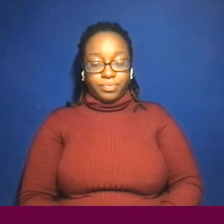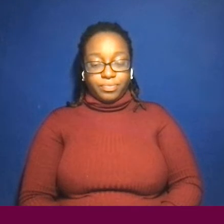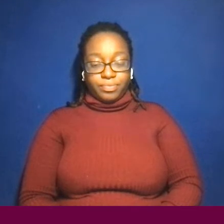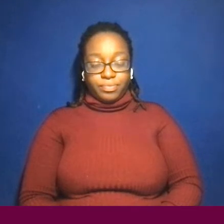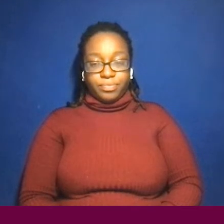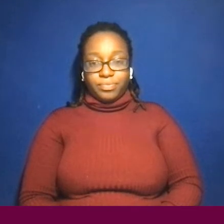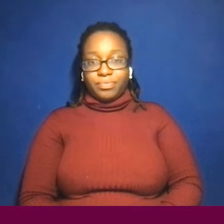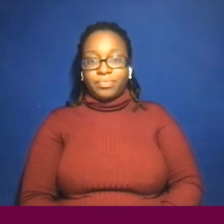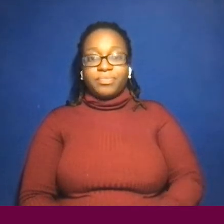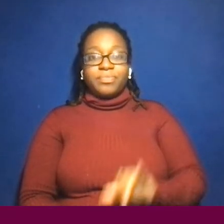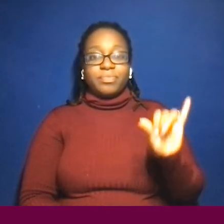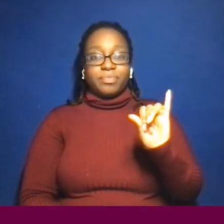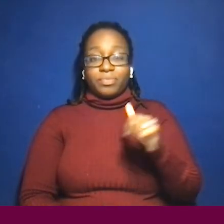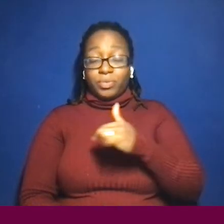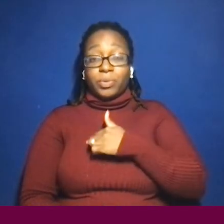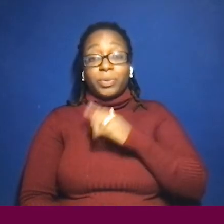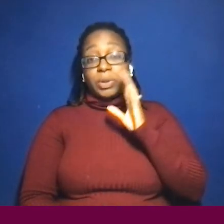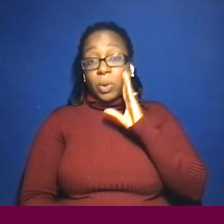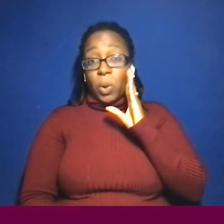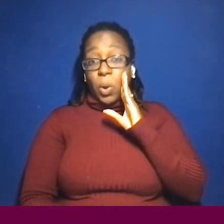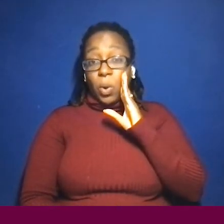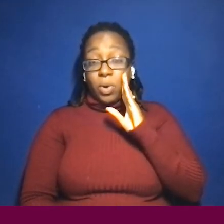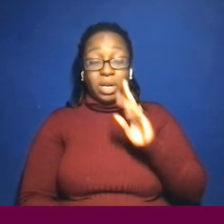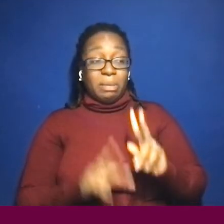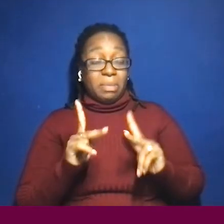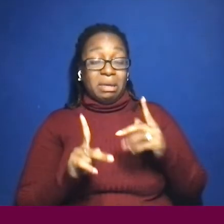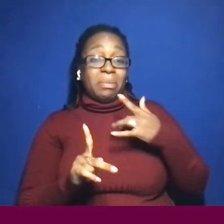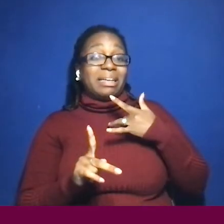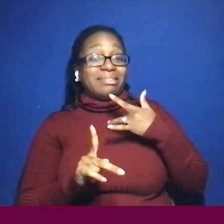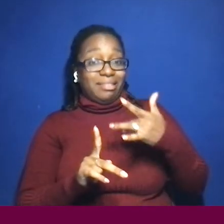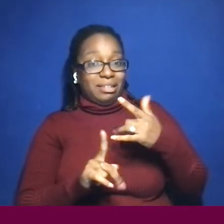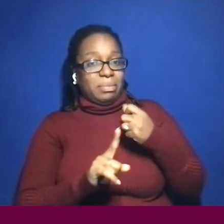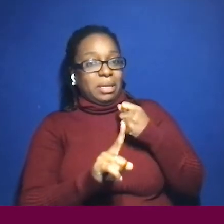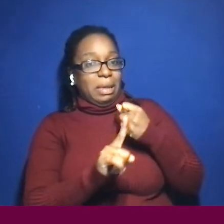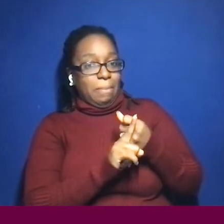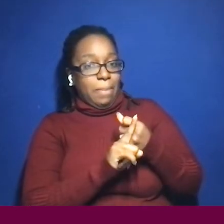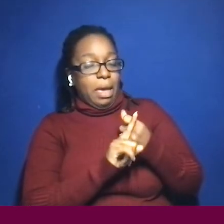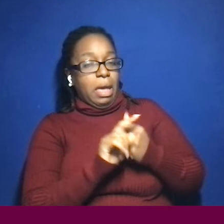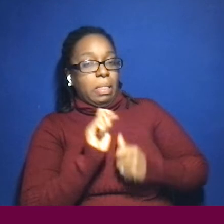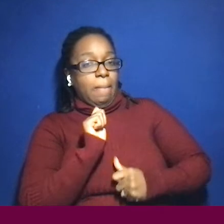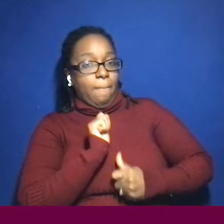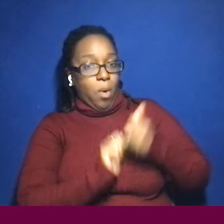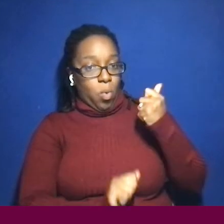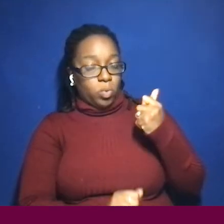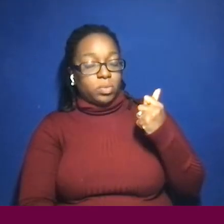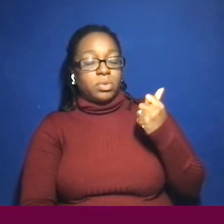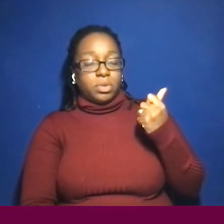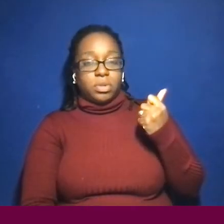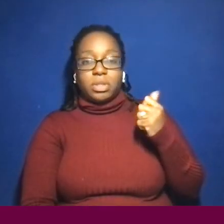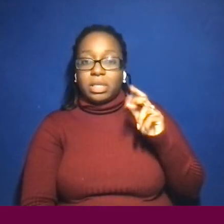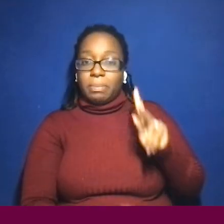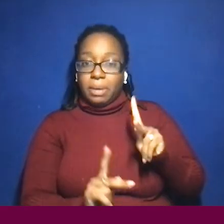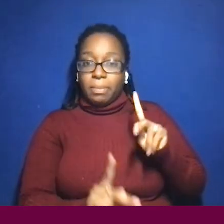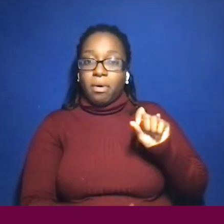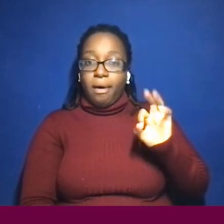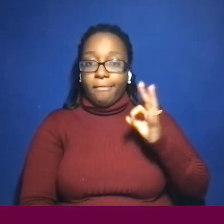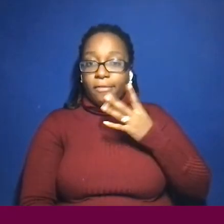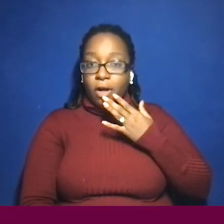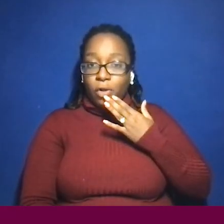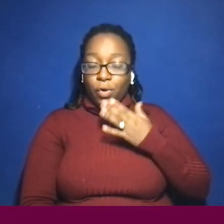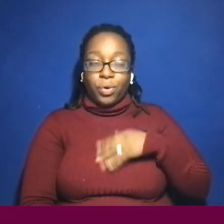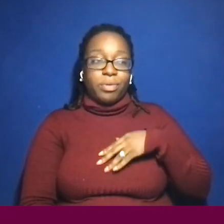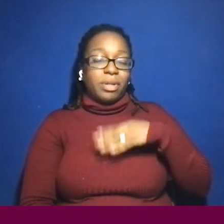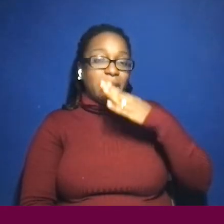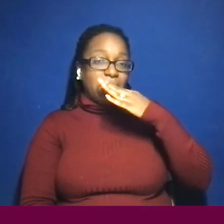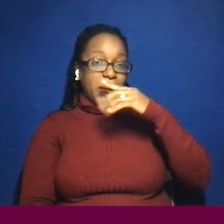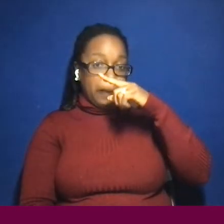know, the people who are most disproportionately impacted are people of color, black and brown,